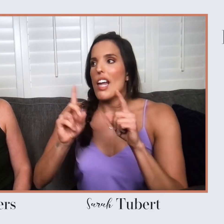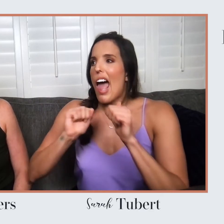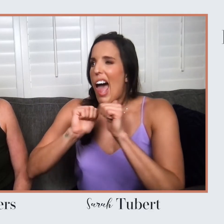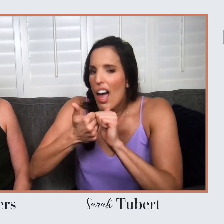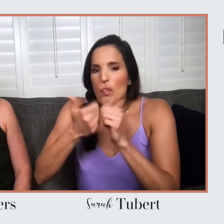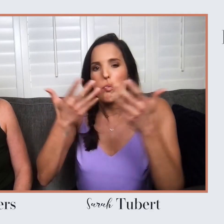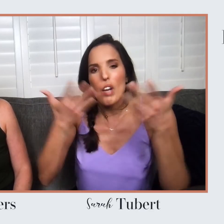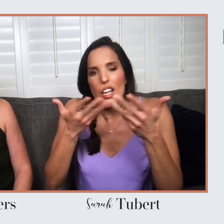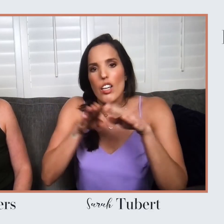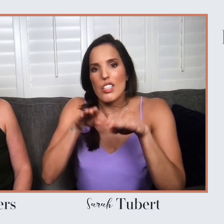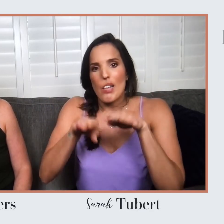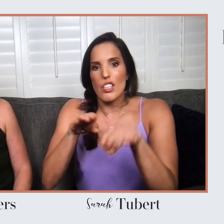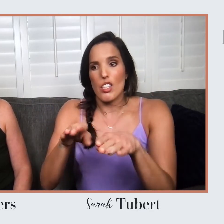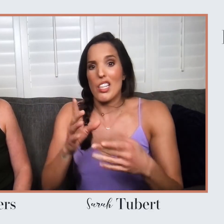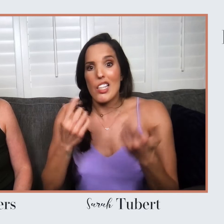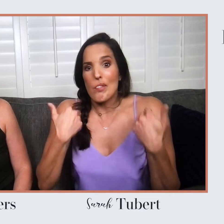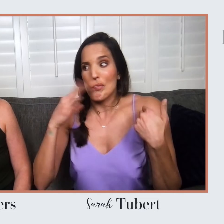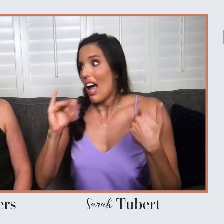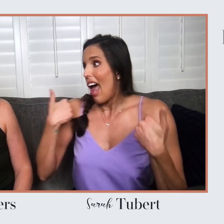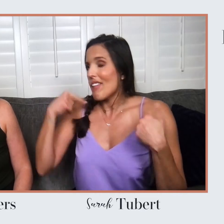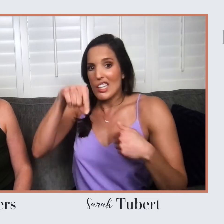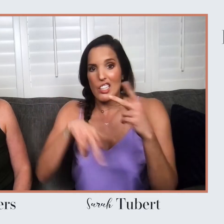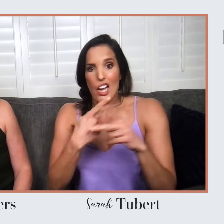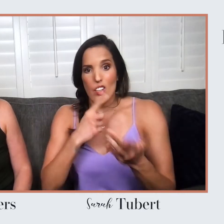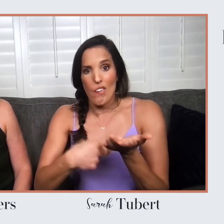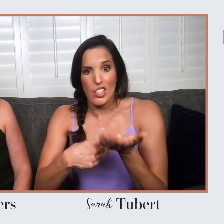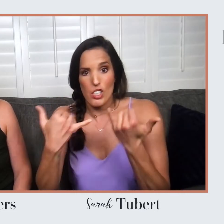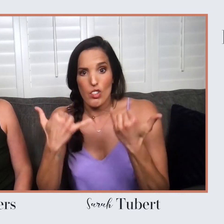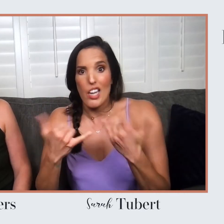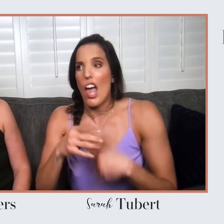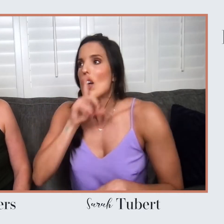But how, what are the stepping stones? Is it by having these kinds of conversations right now?